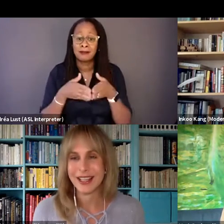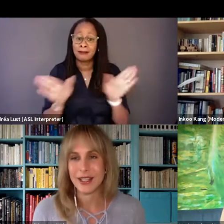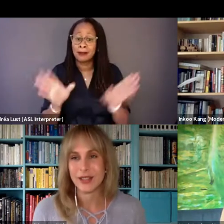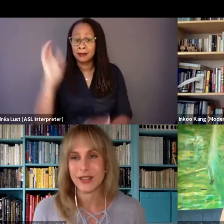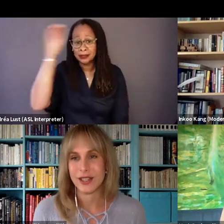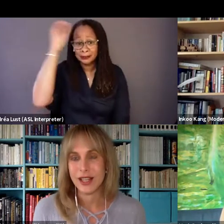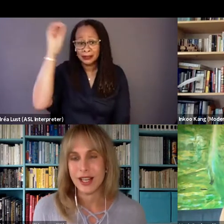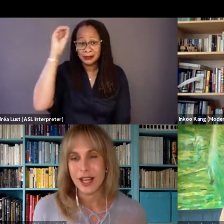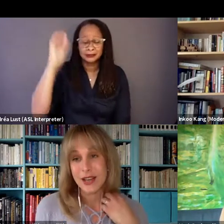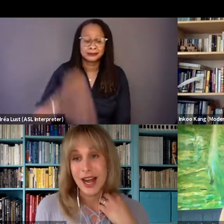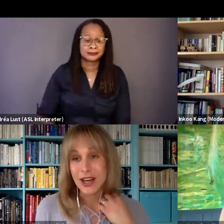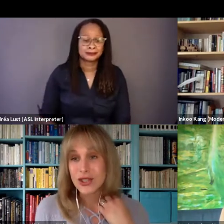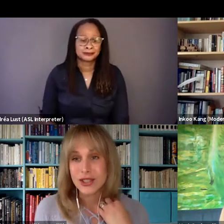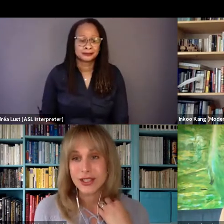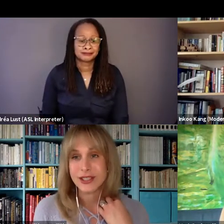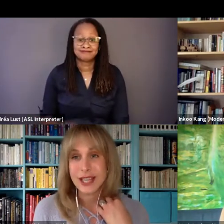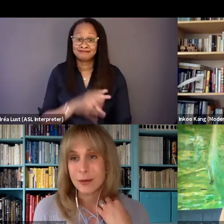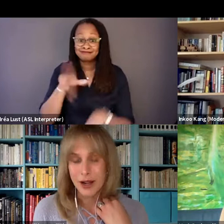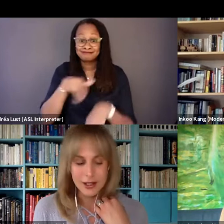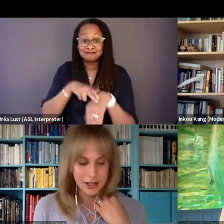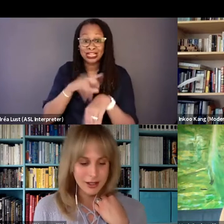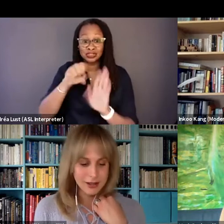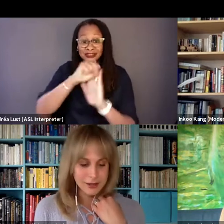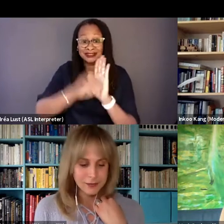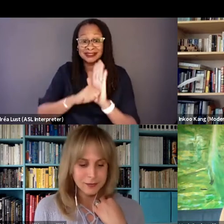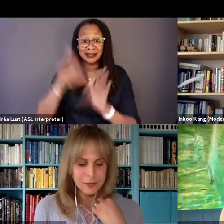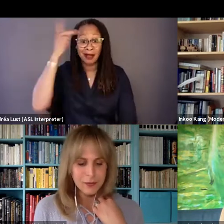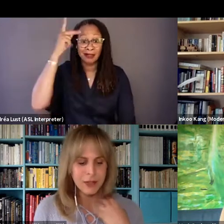and national and state politics.